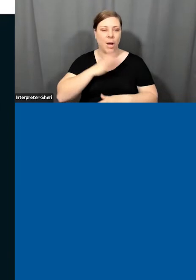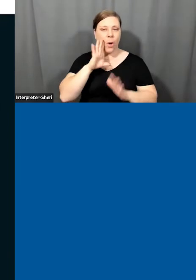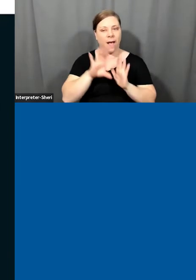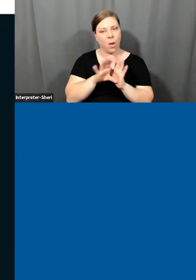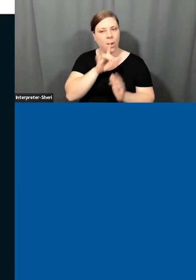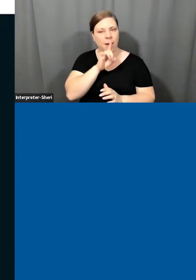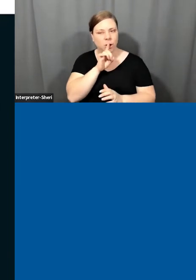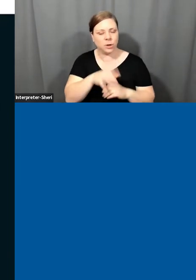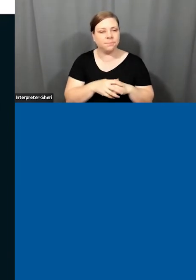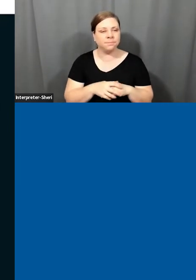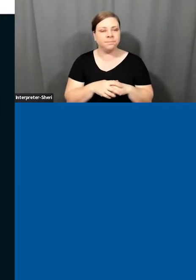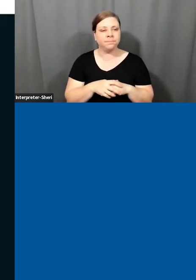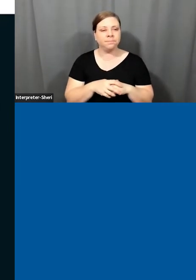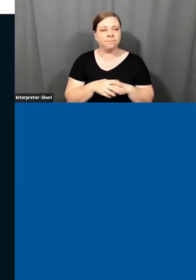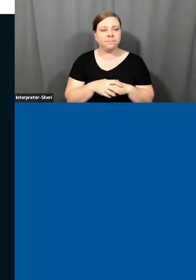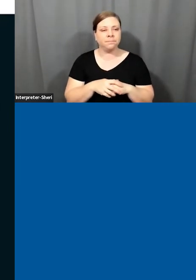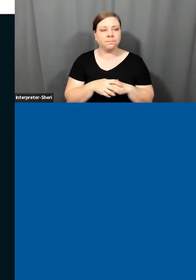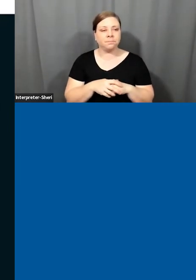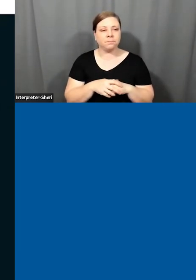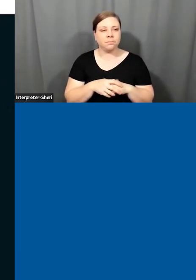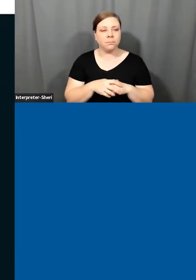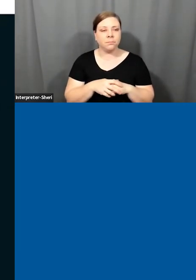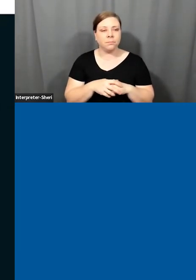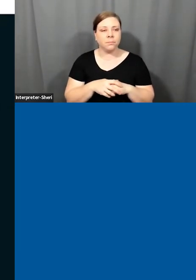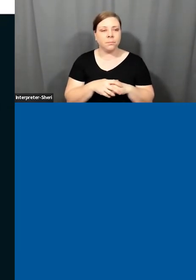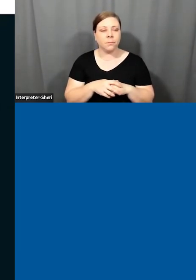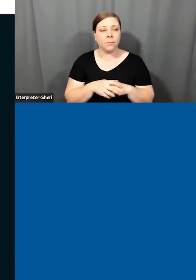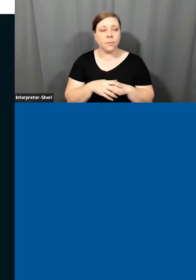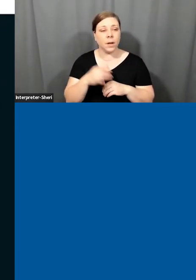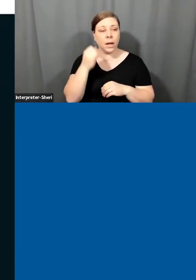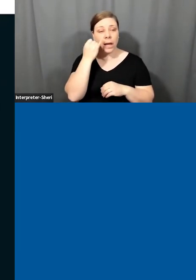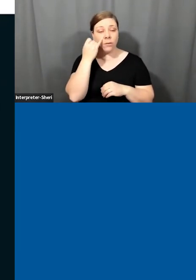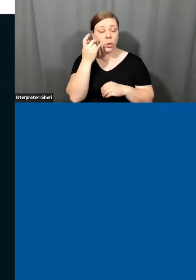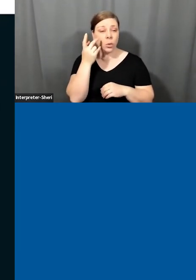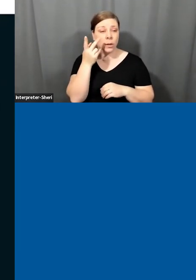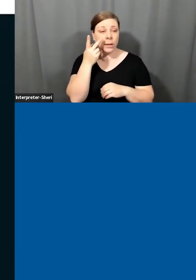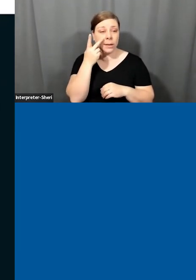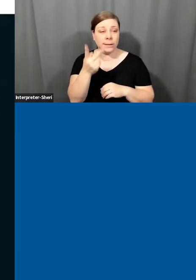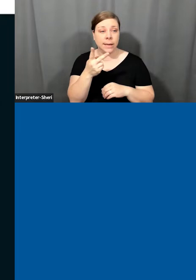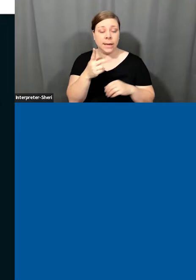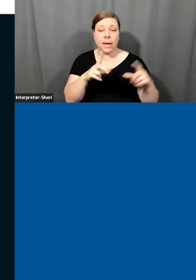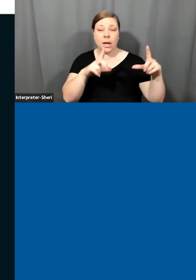Slide 22. If we go into a screenshot of the Facebook upload post,